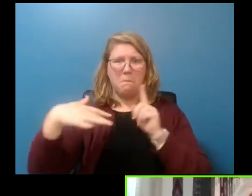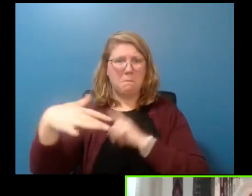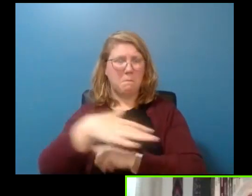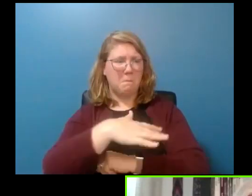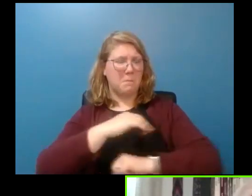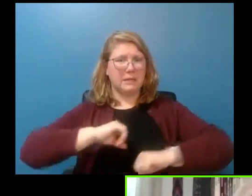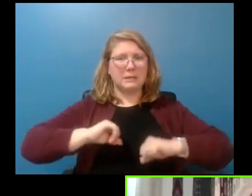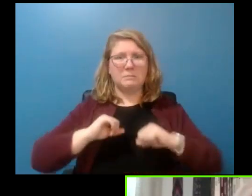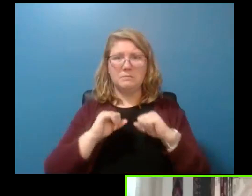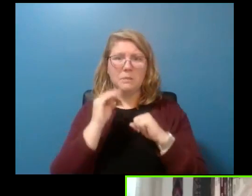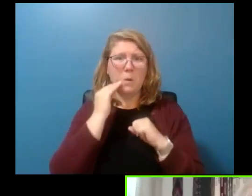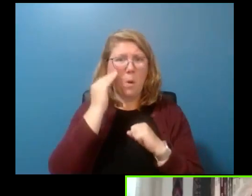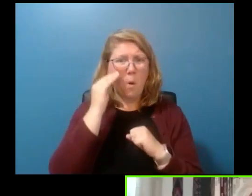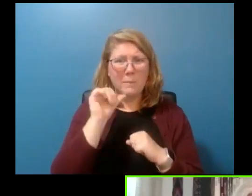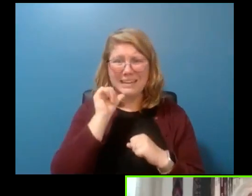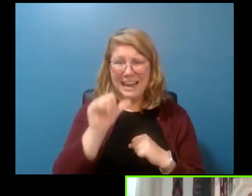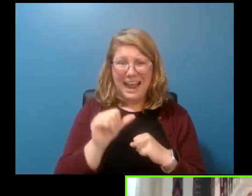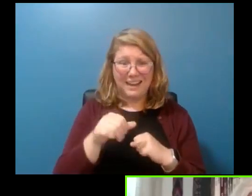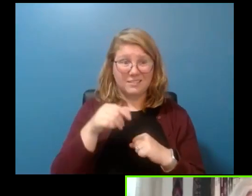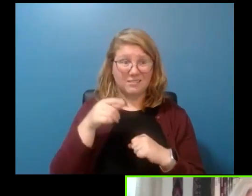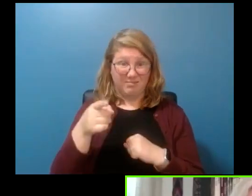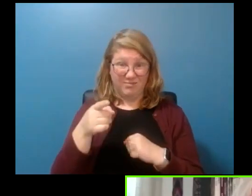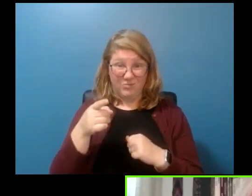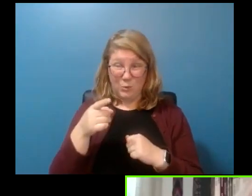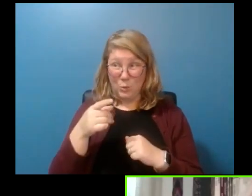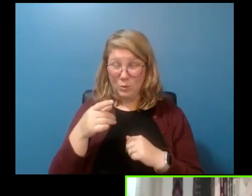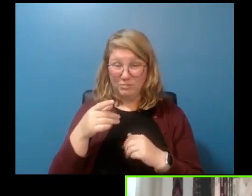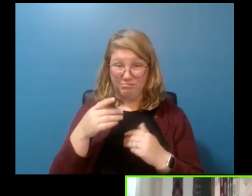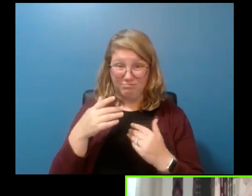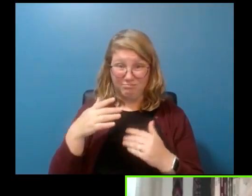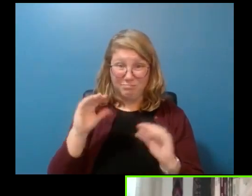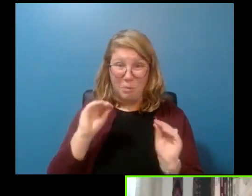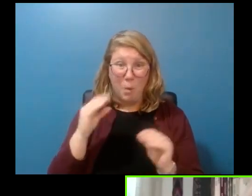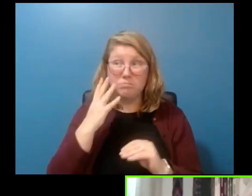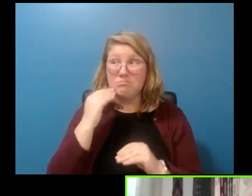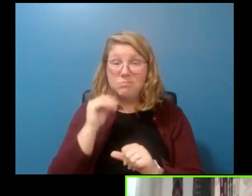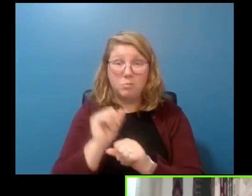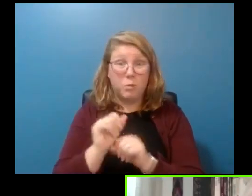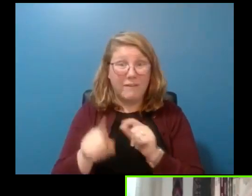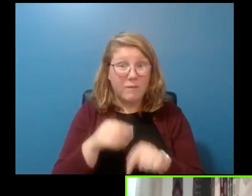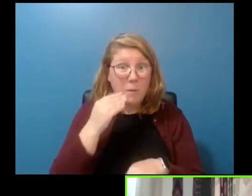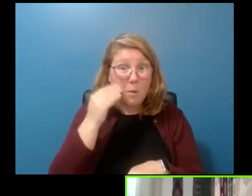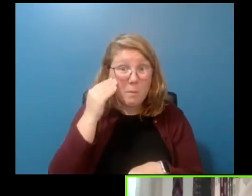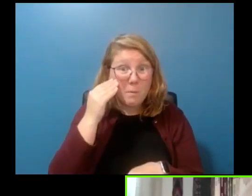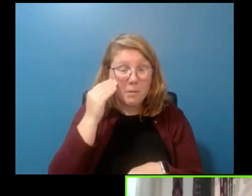And there were a lot of children that would just not engage in distance learning as well. There